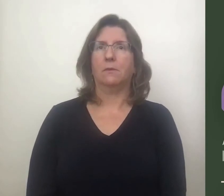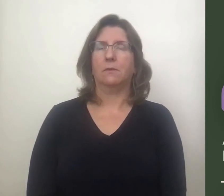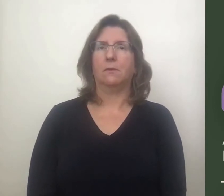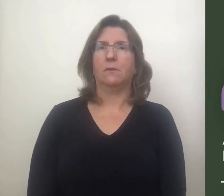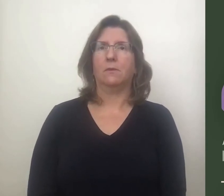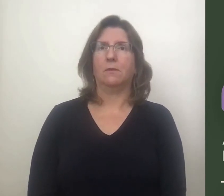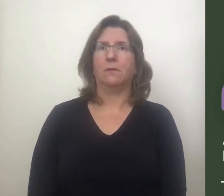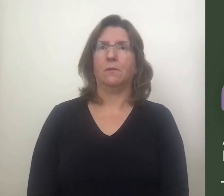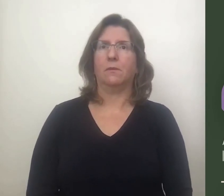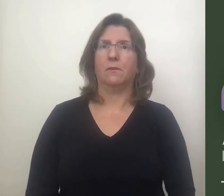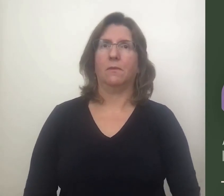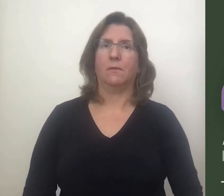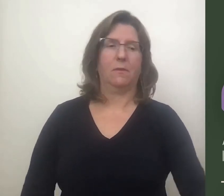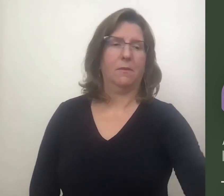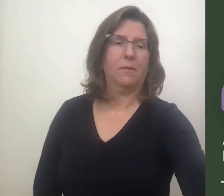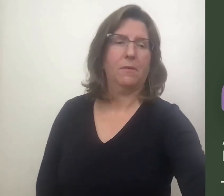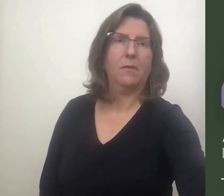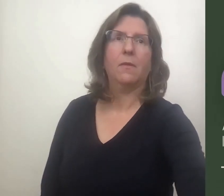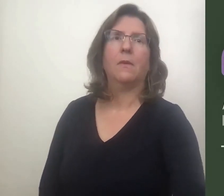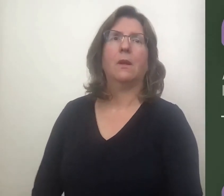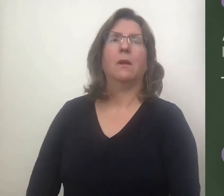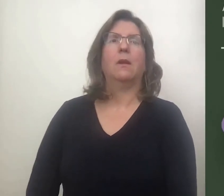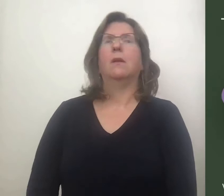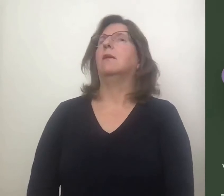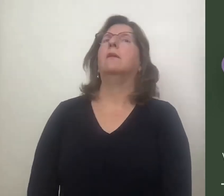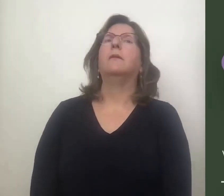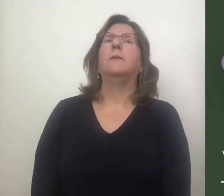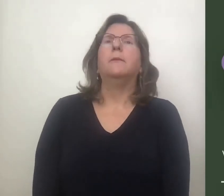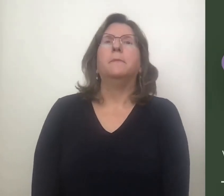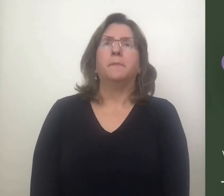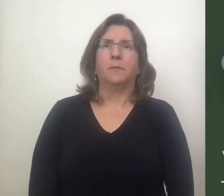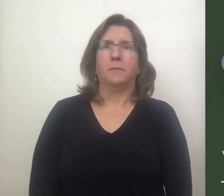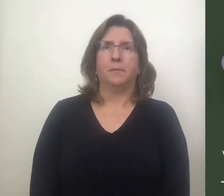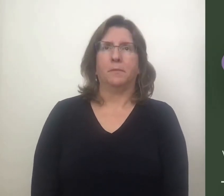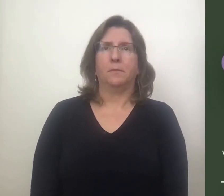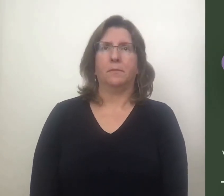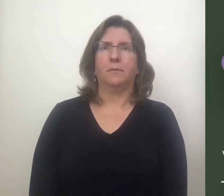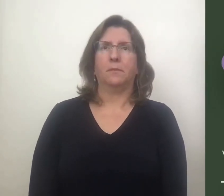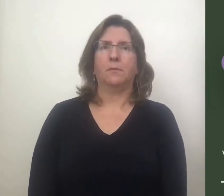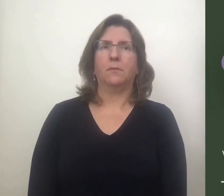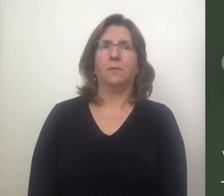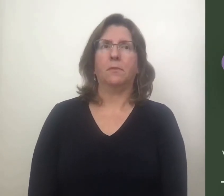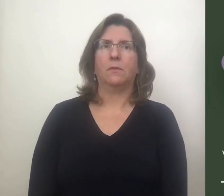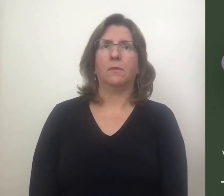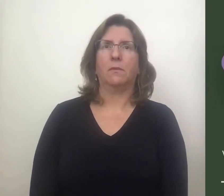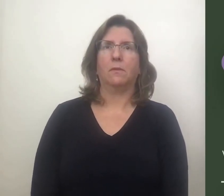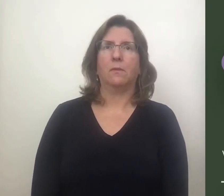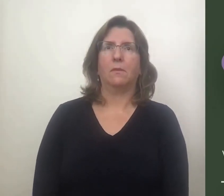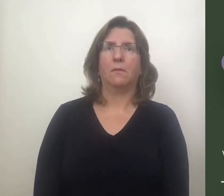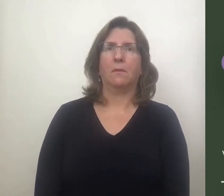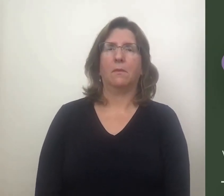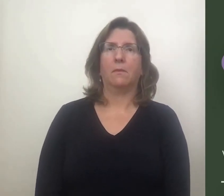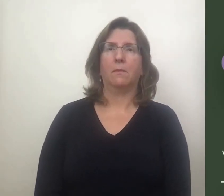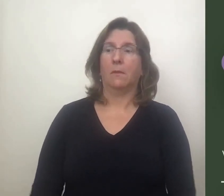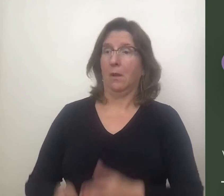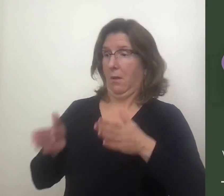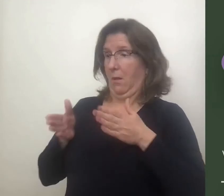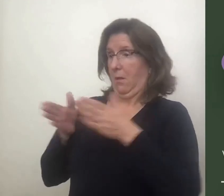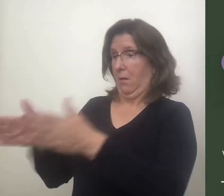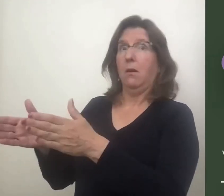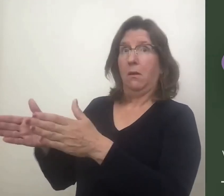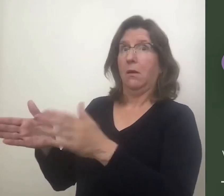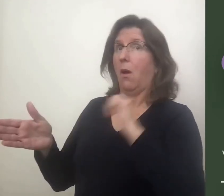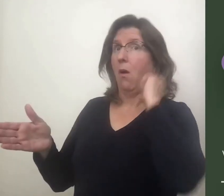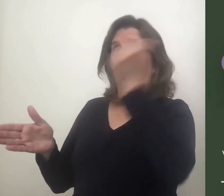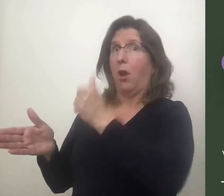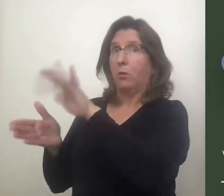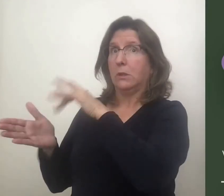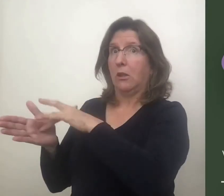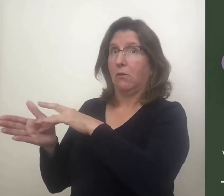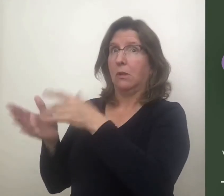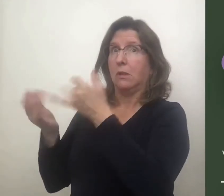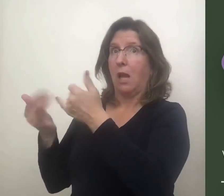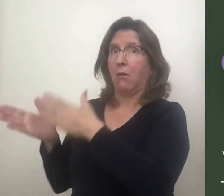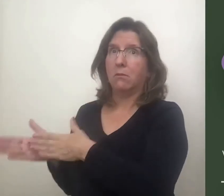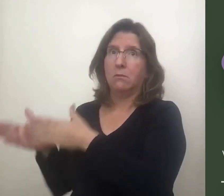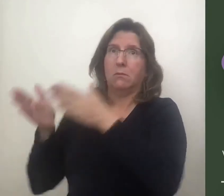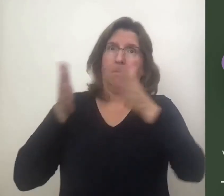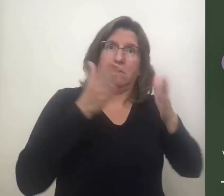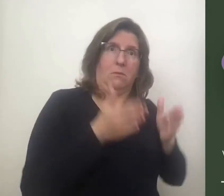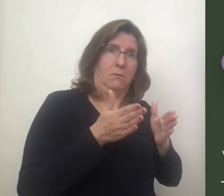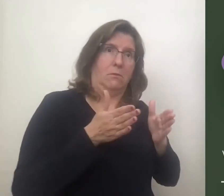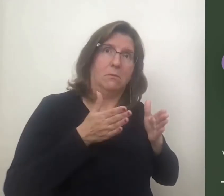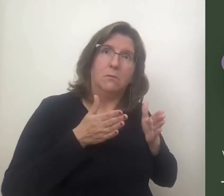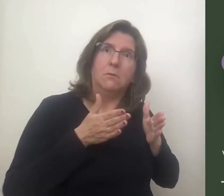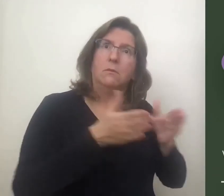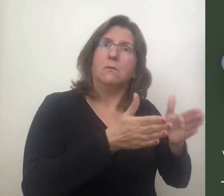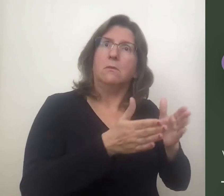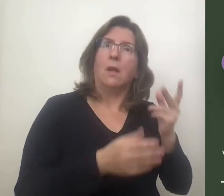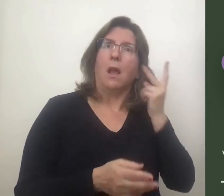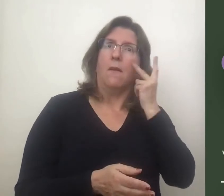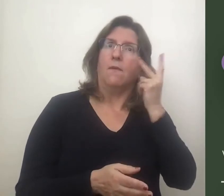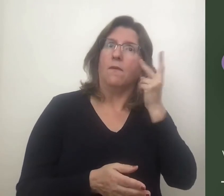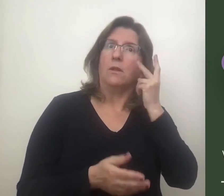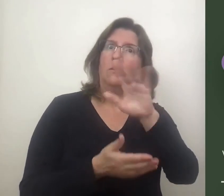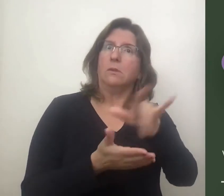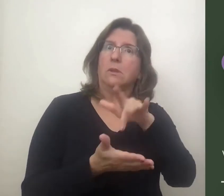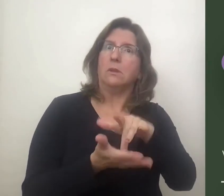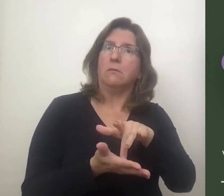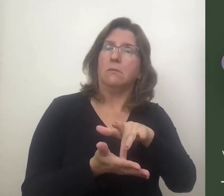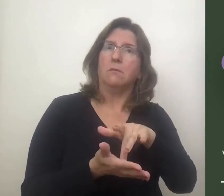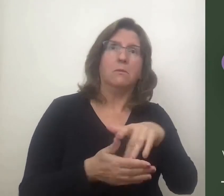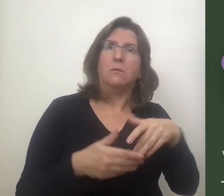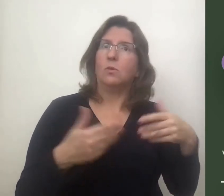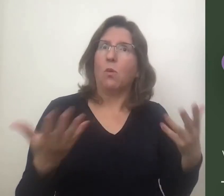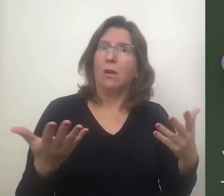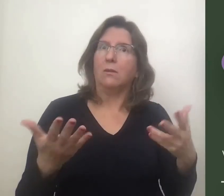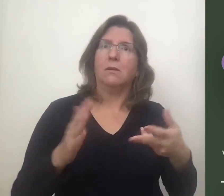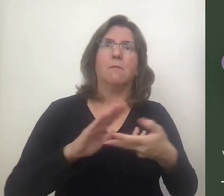Let’s move from the auditory portal to the visual portal.